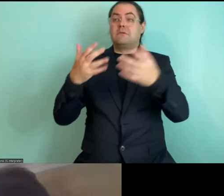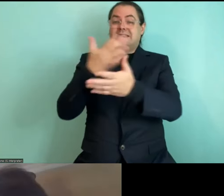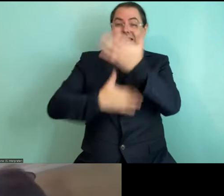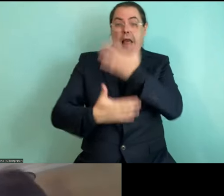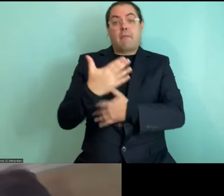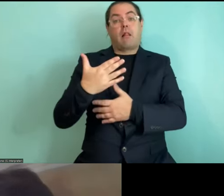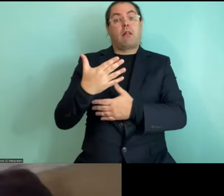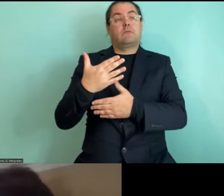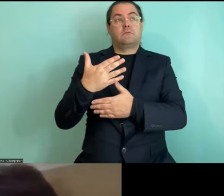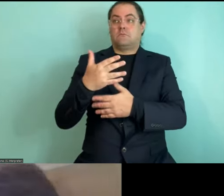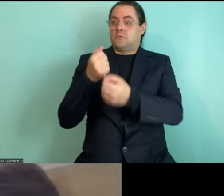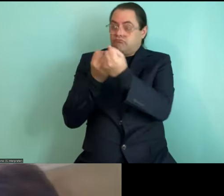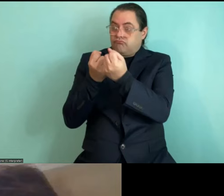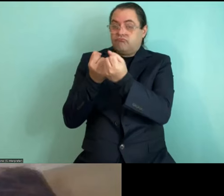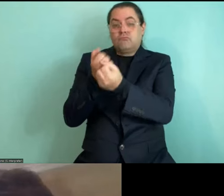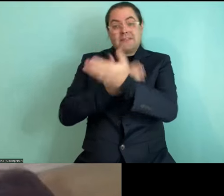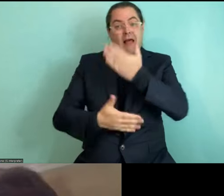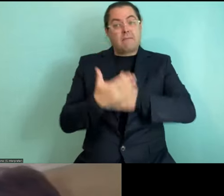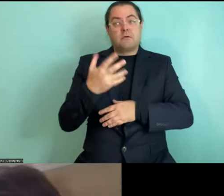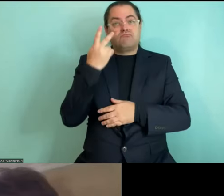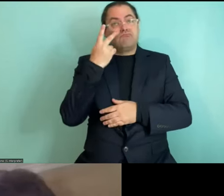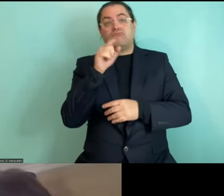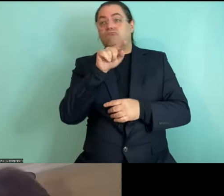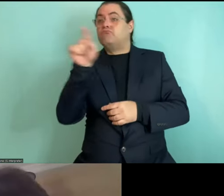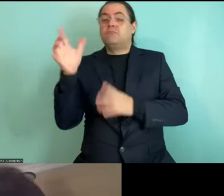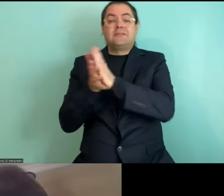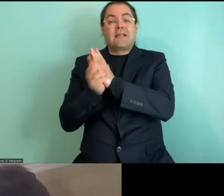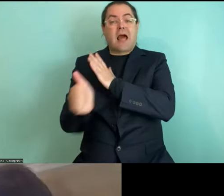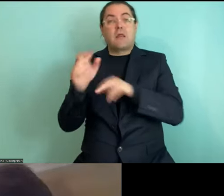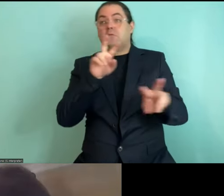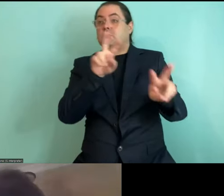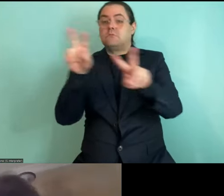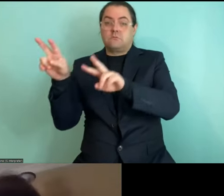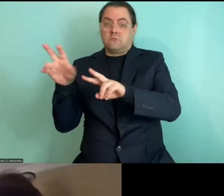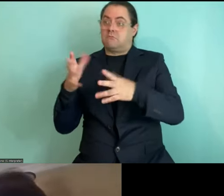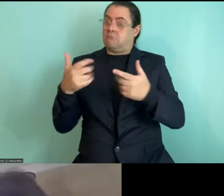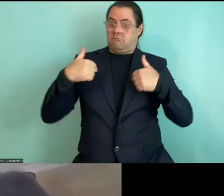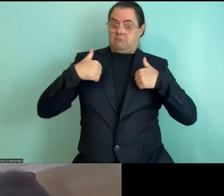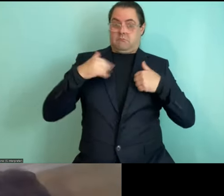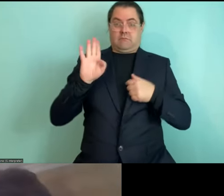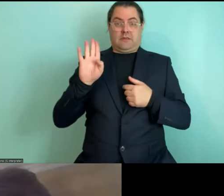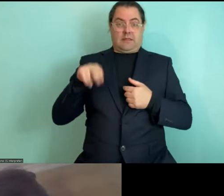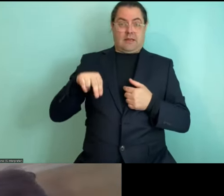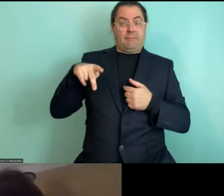per se but this organism must be nice. He saw working you can only cut shield is a companion,